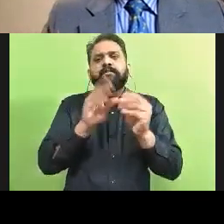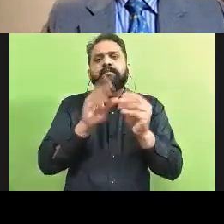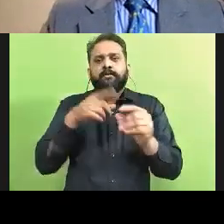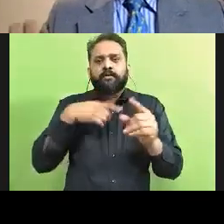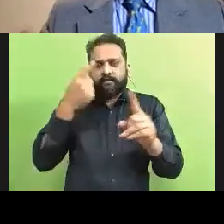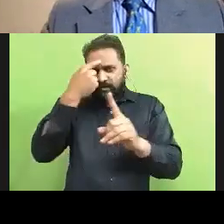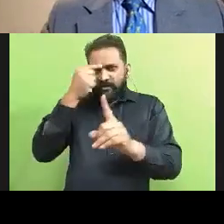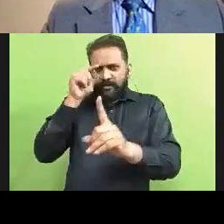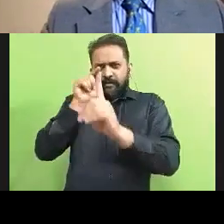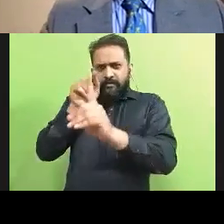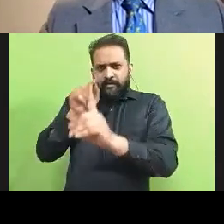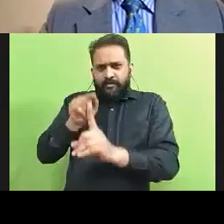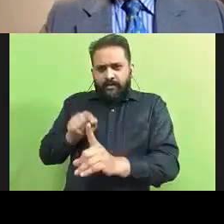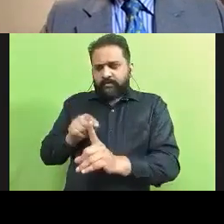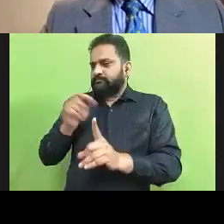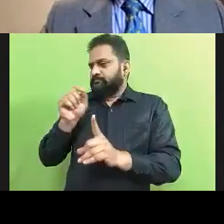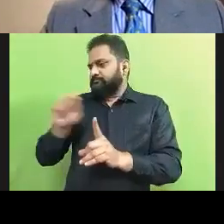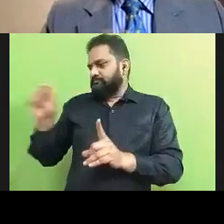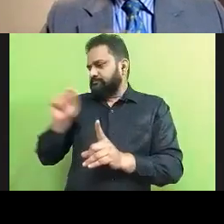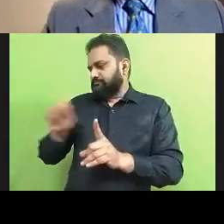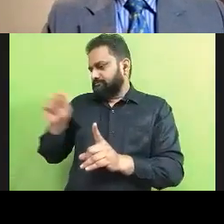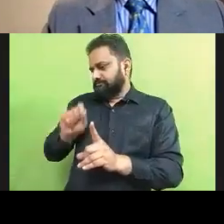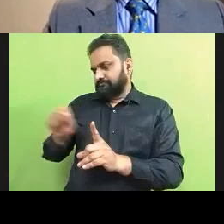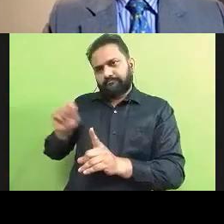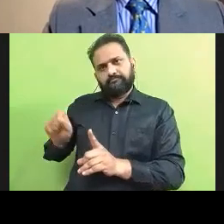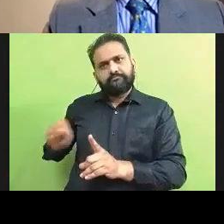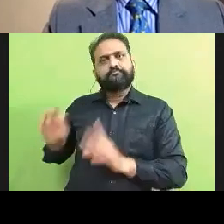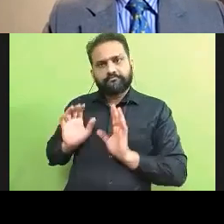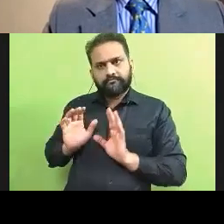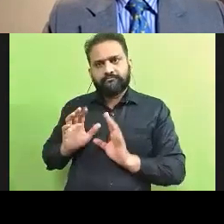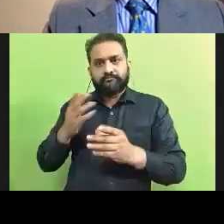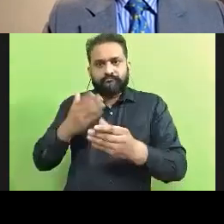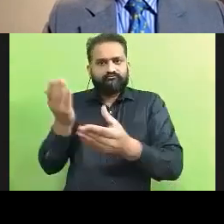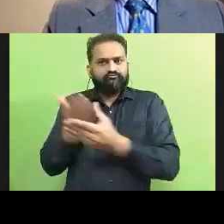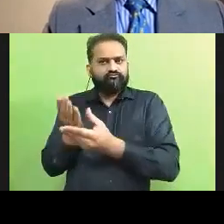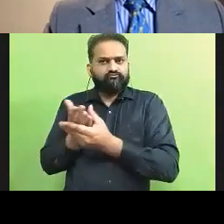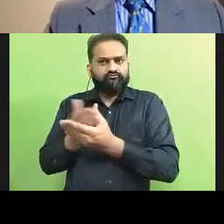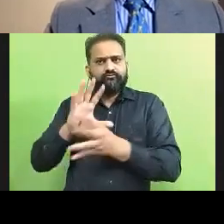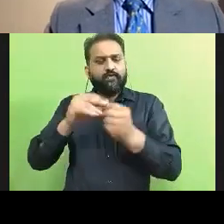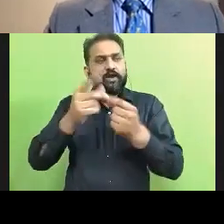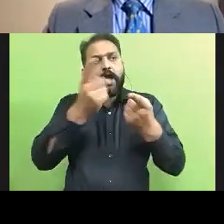put it over there so that's how you record all the things which happen on a particular day